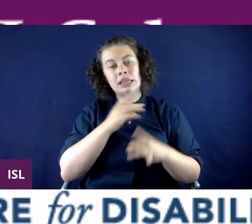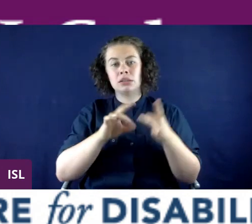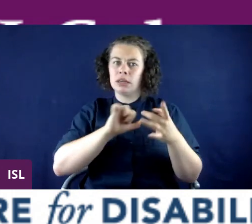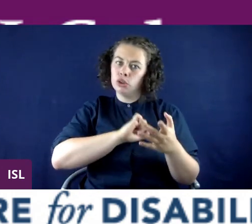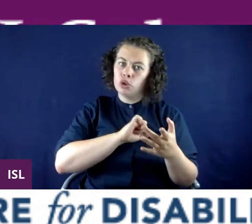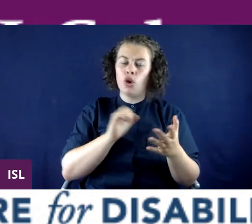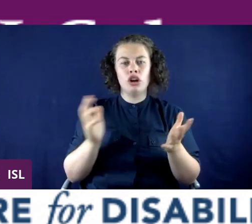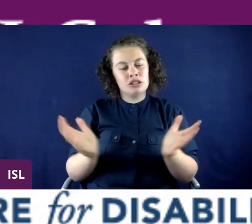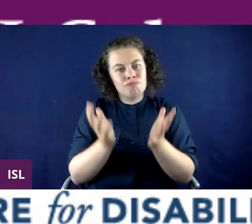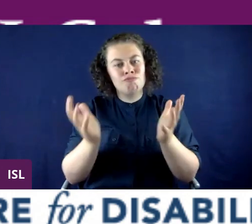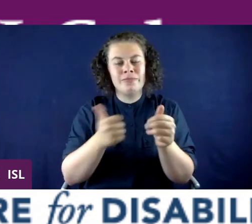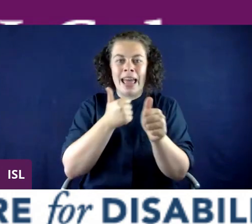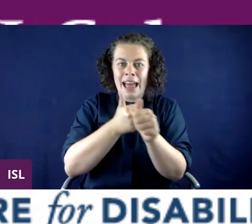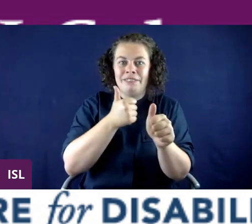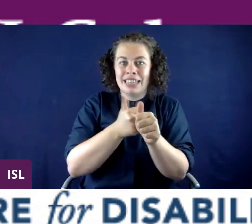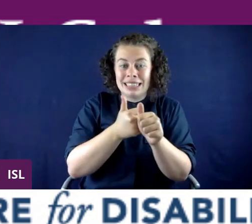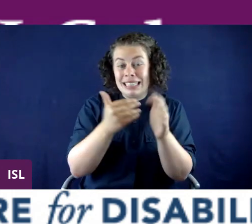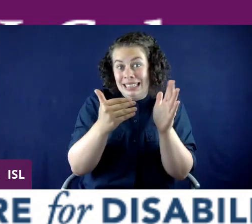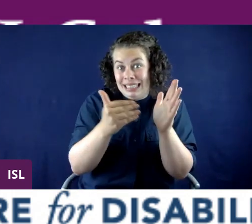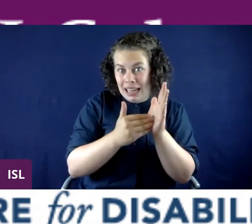some micro-concrete steps